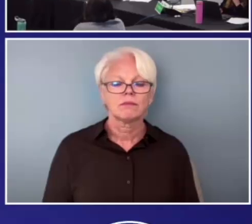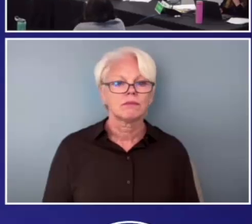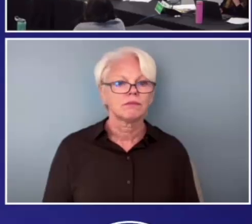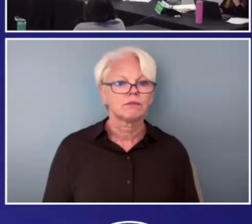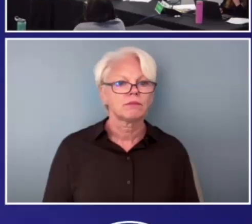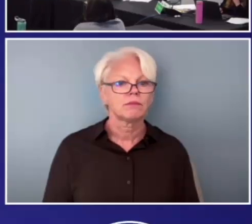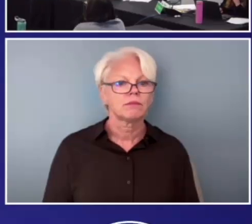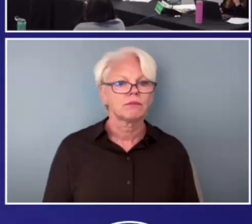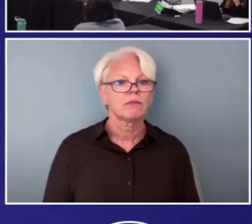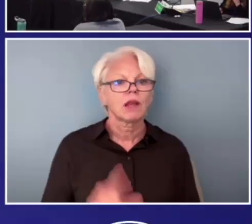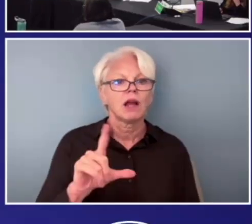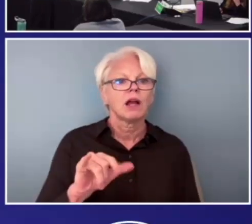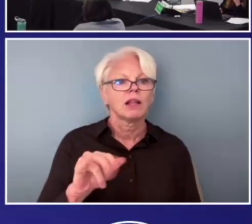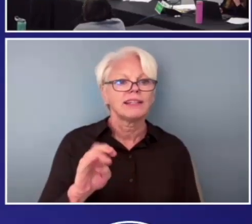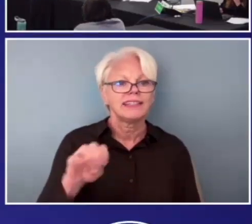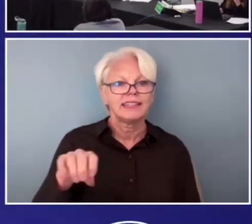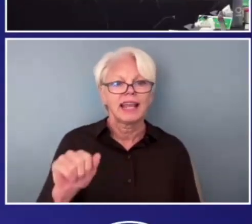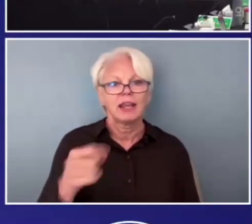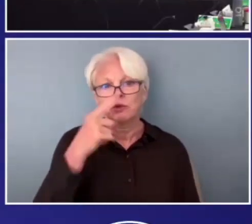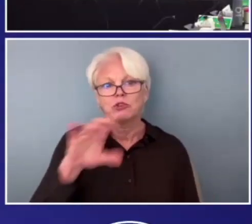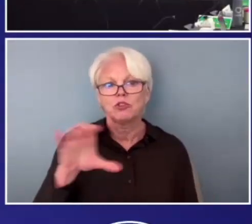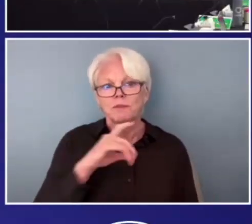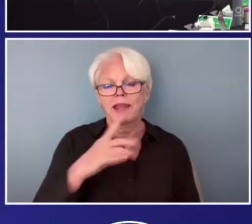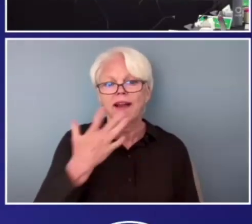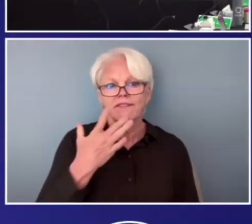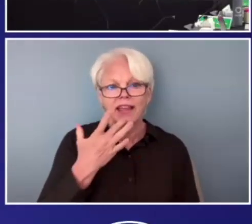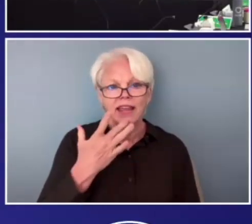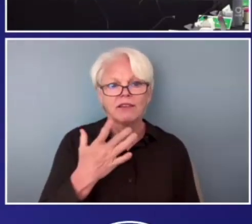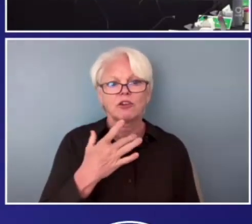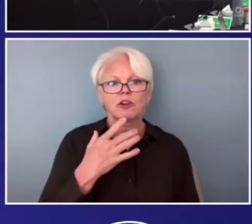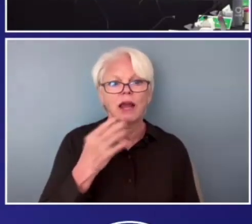Linea, would you do me a favor and pull up